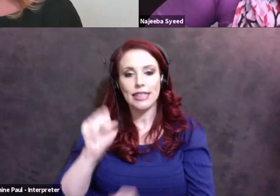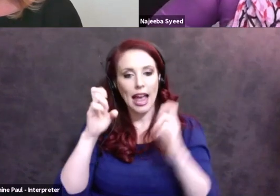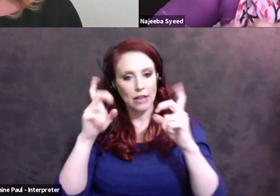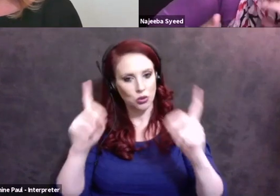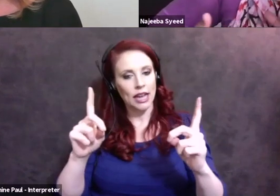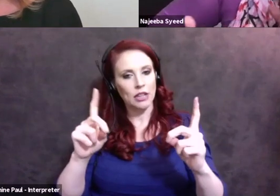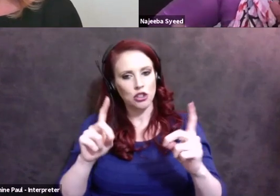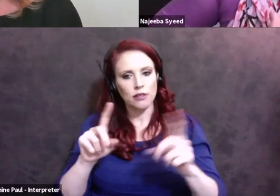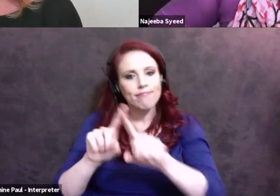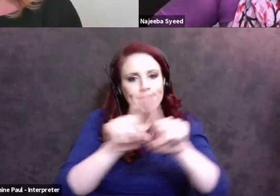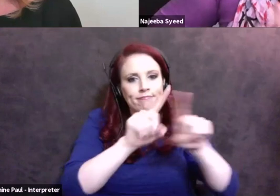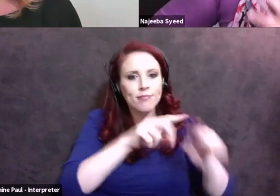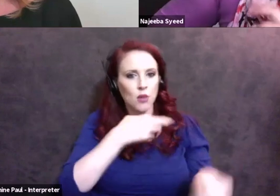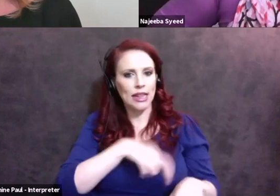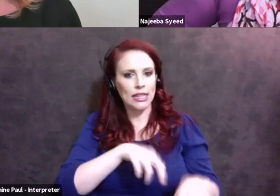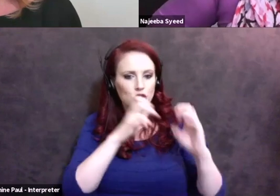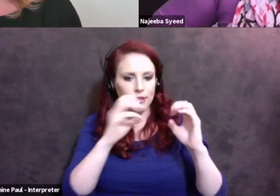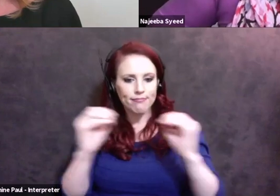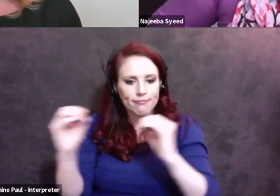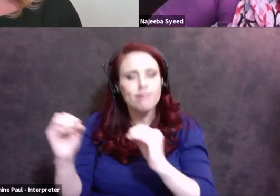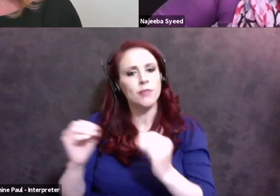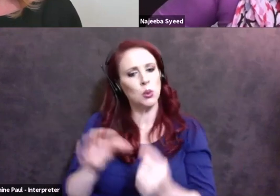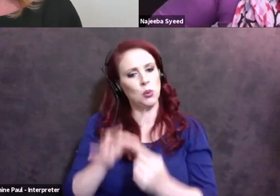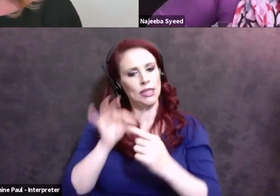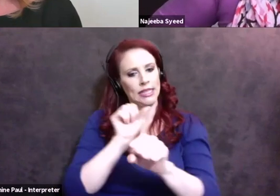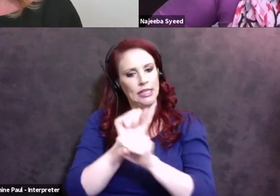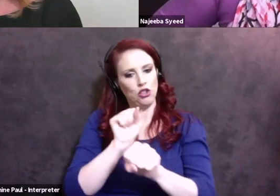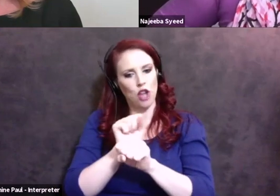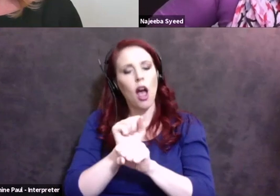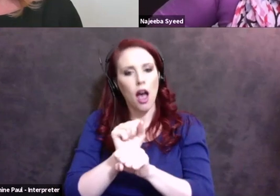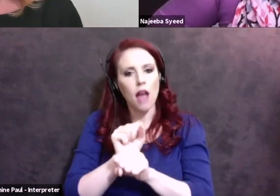where the institution where I teach decided to invest.